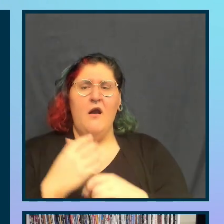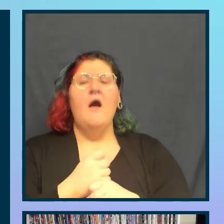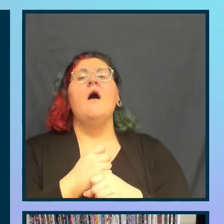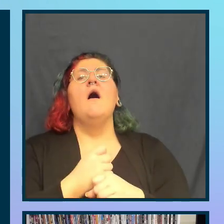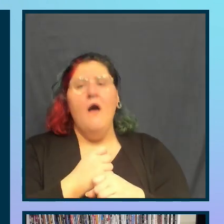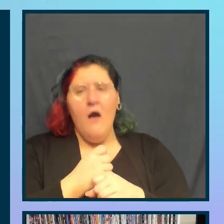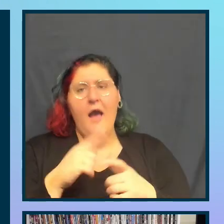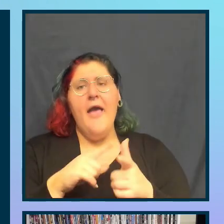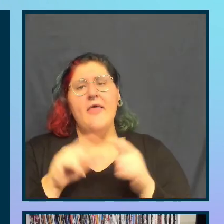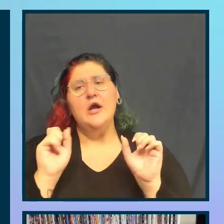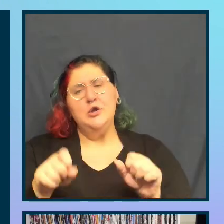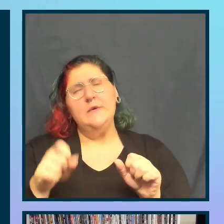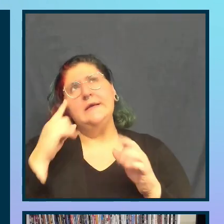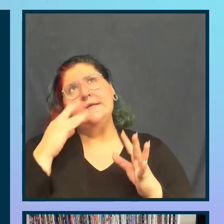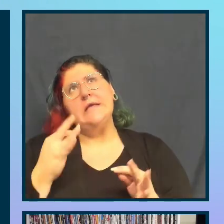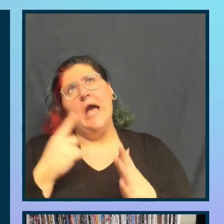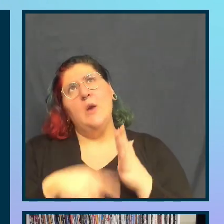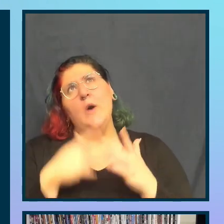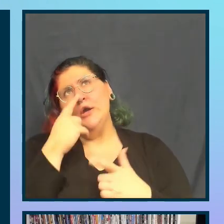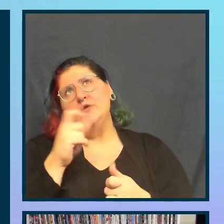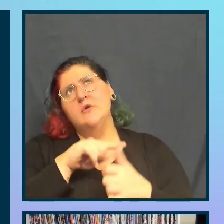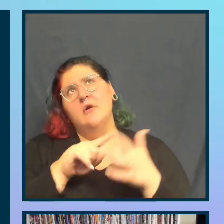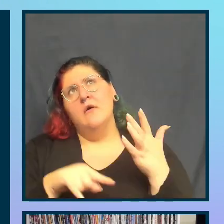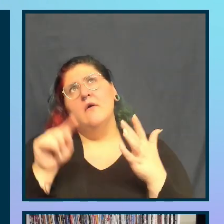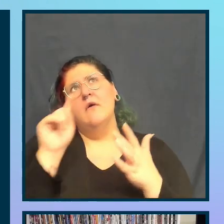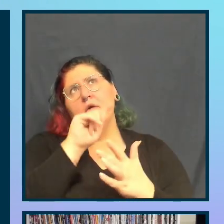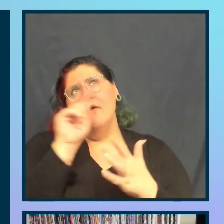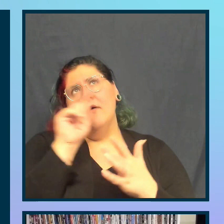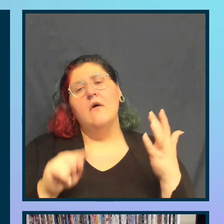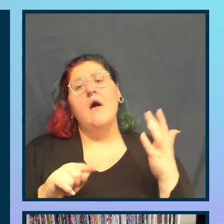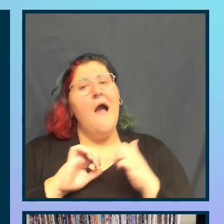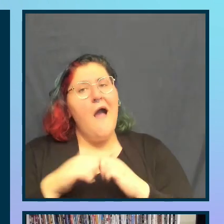then revisit the sections of interests. So how do we add a heading in React Native?